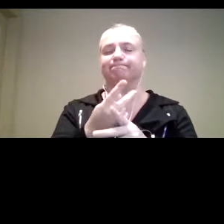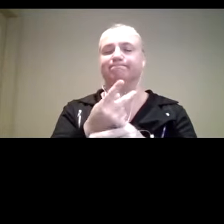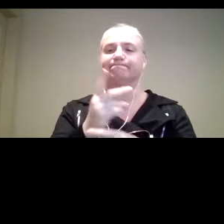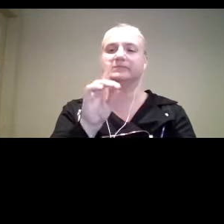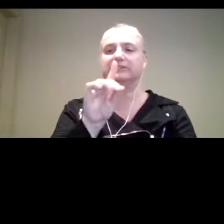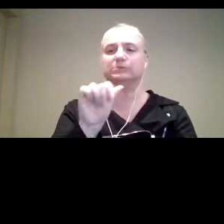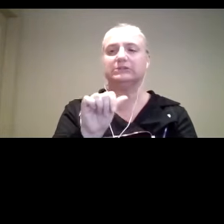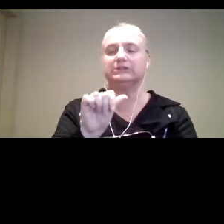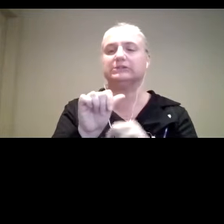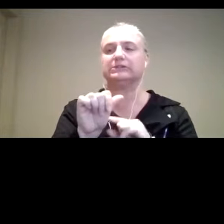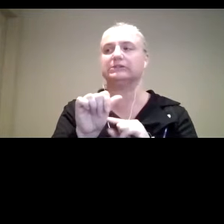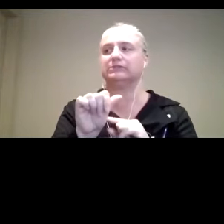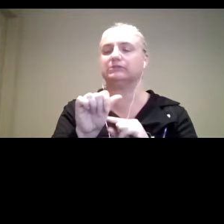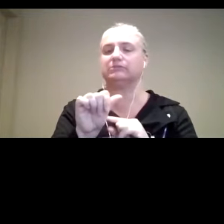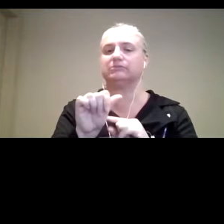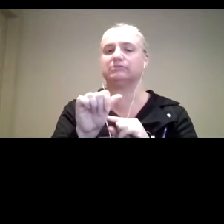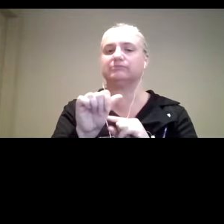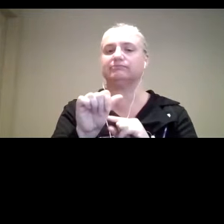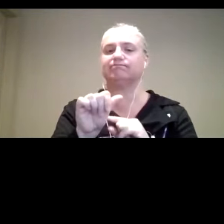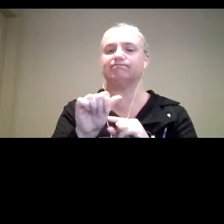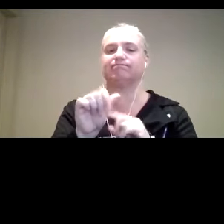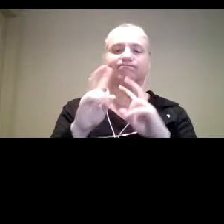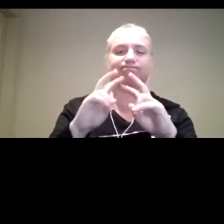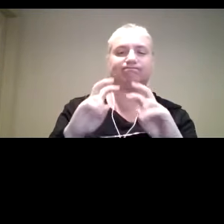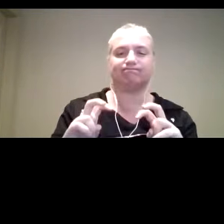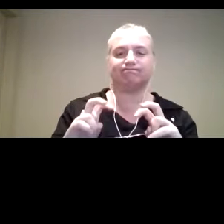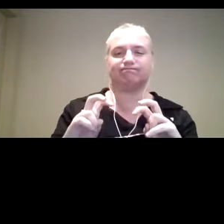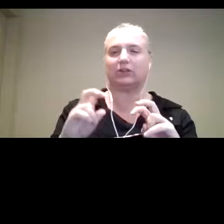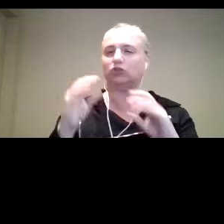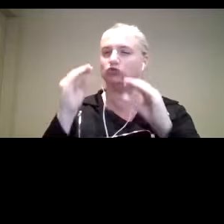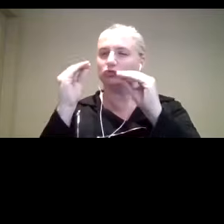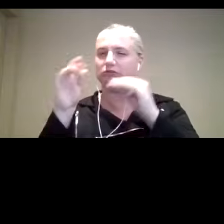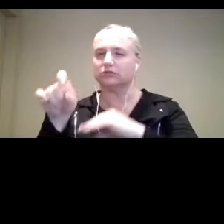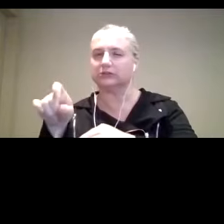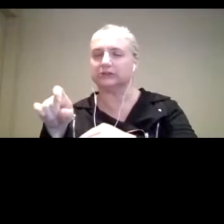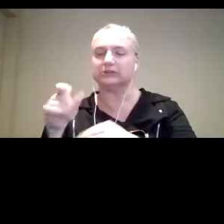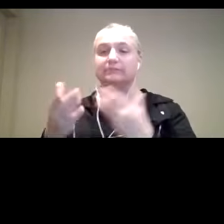that come out of these types of assessment, we might have kids who just have